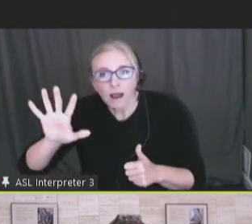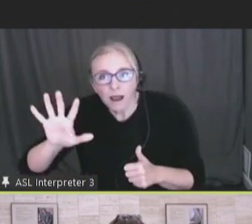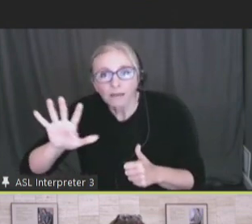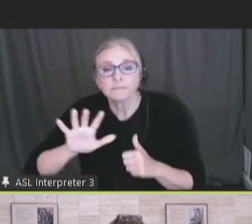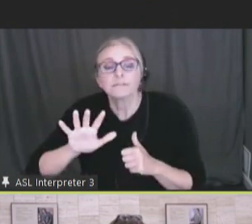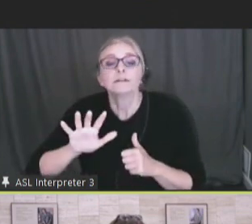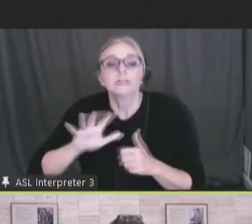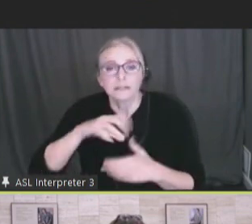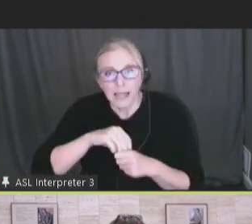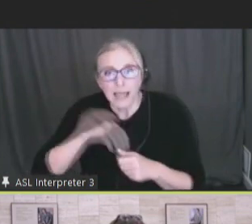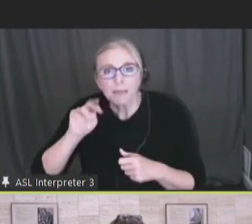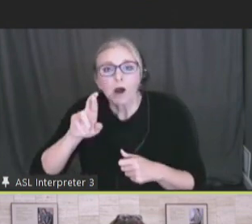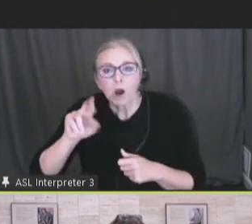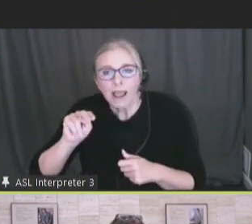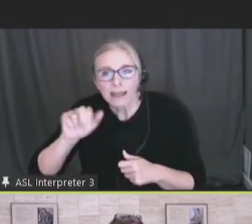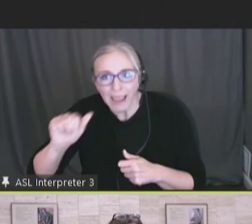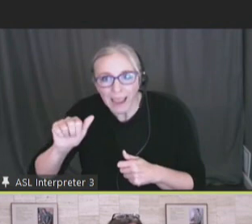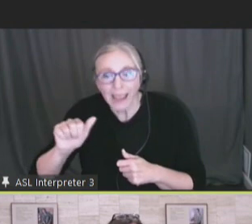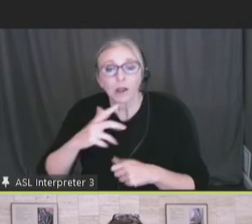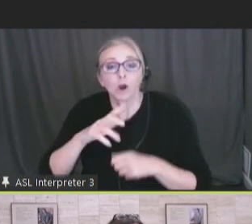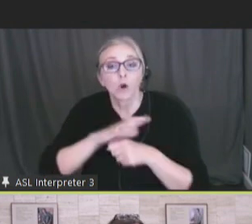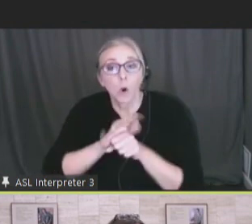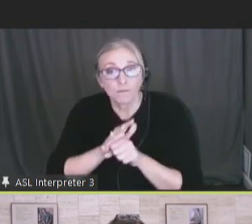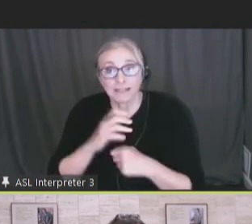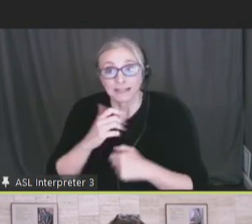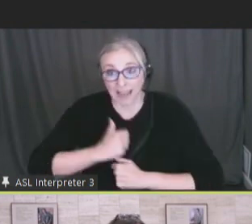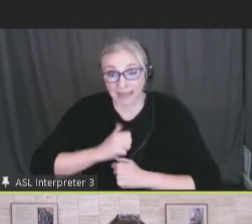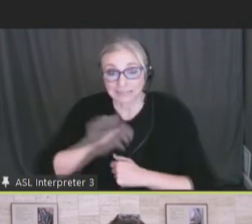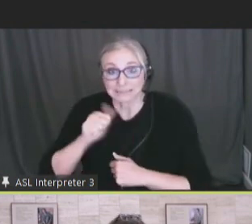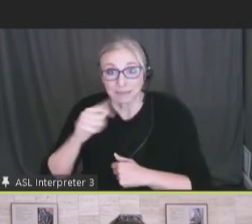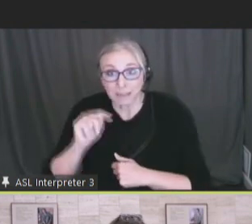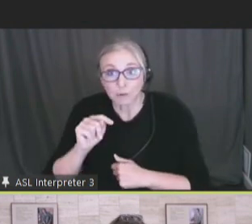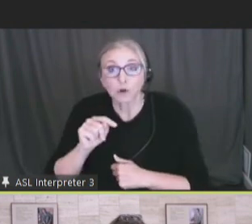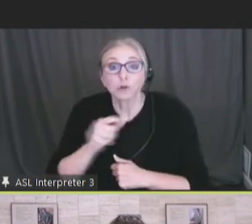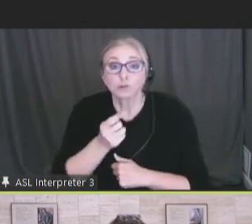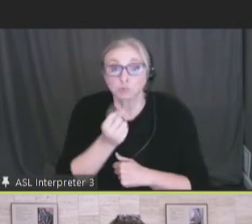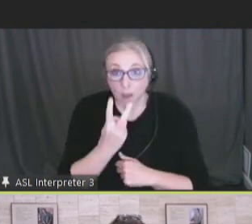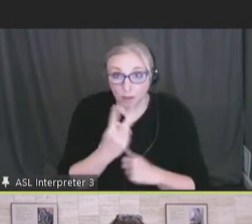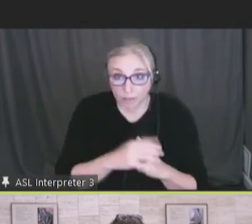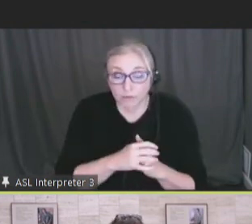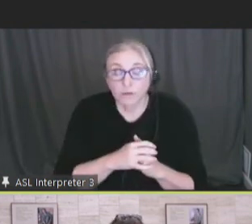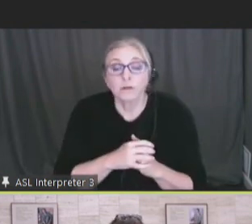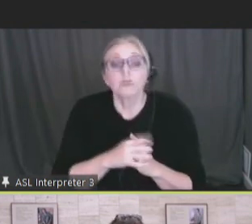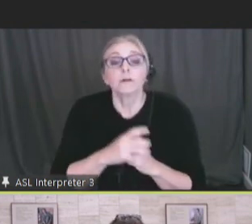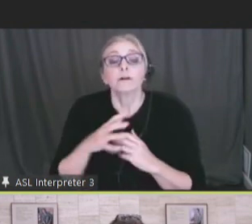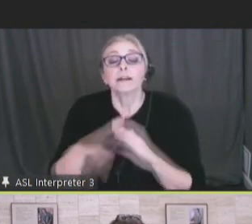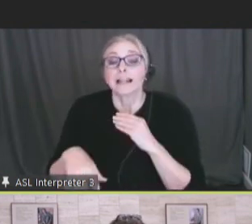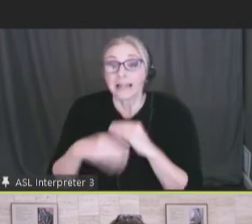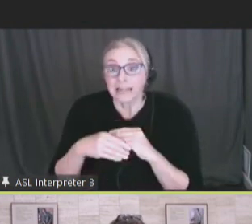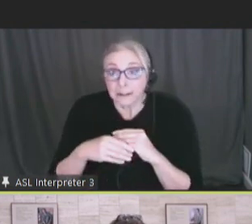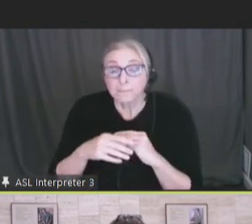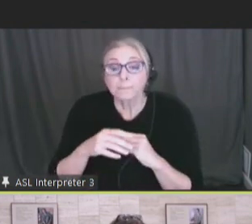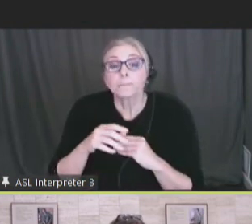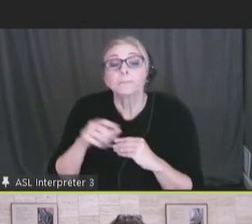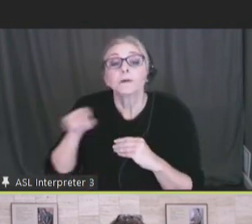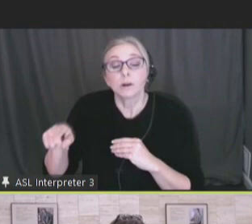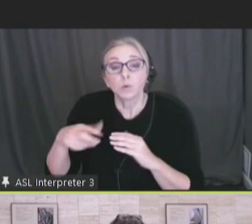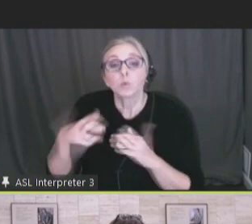mRNA COVID-19 vaccine in Canada on September 12th. In the addendum, NACI reaffirmed its July 11th,